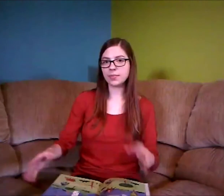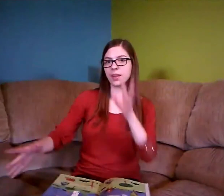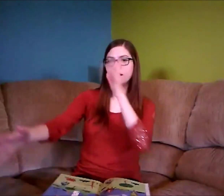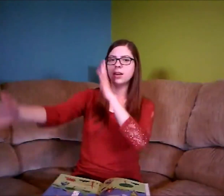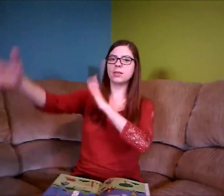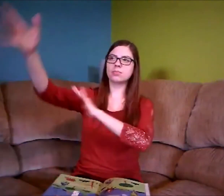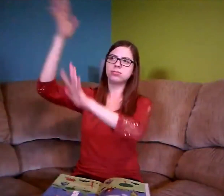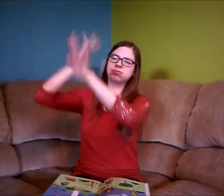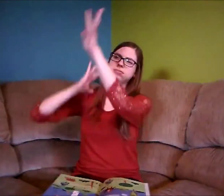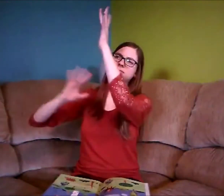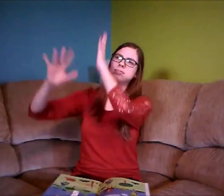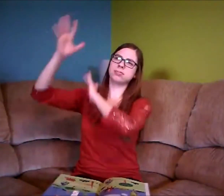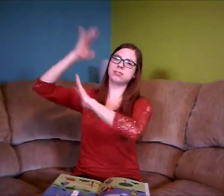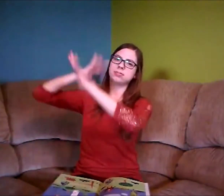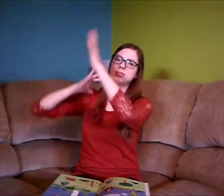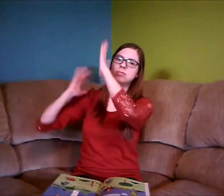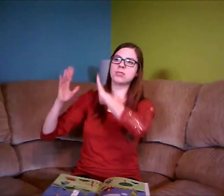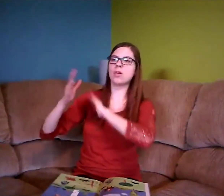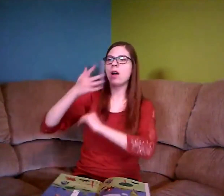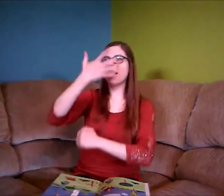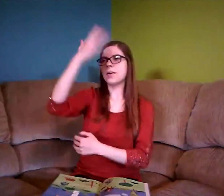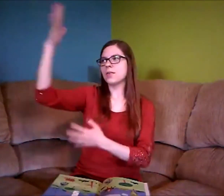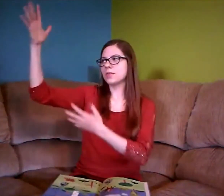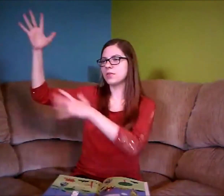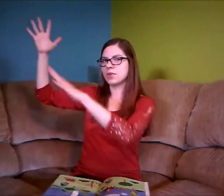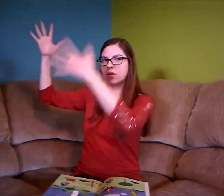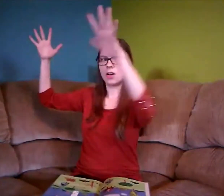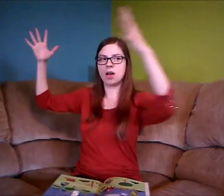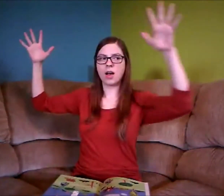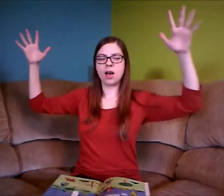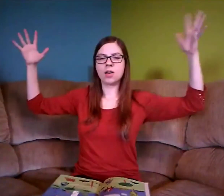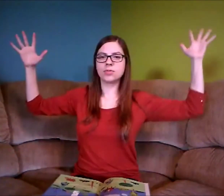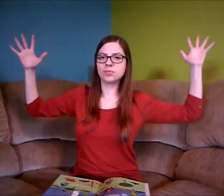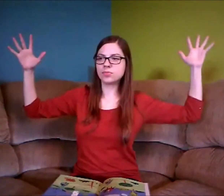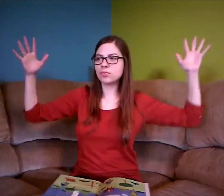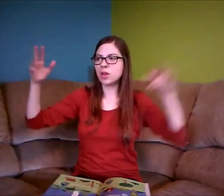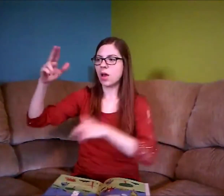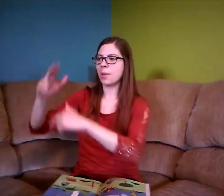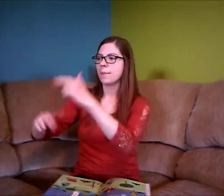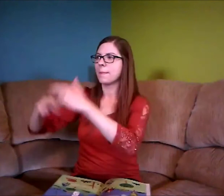Scene set-up: [A long, long time ago, in the middle of a forest